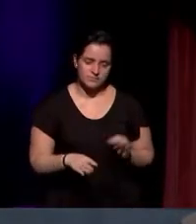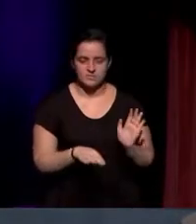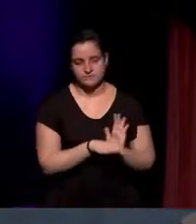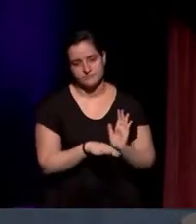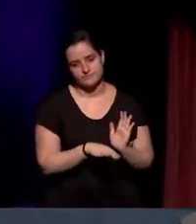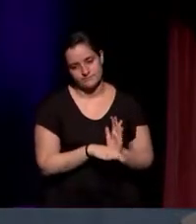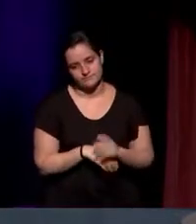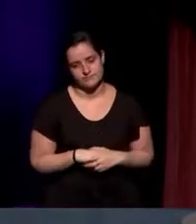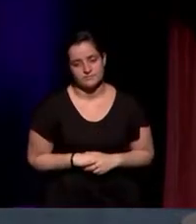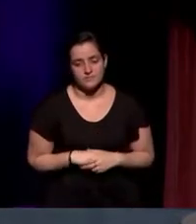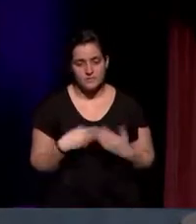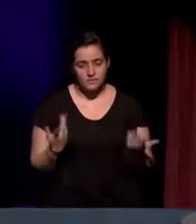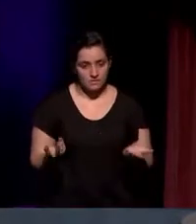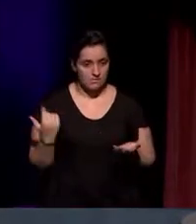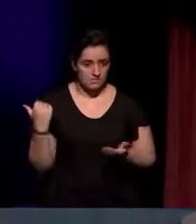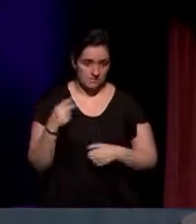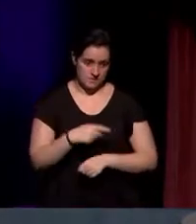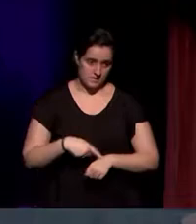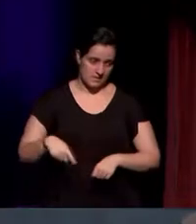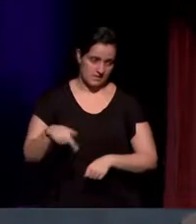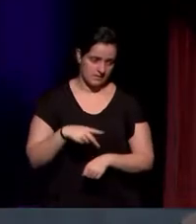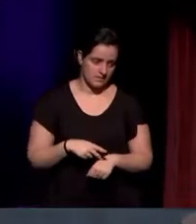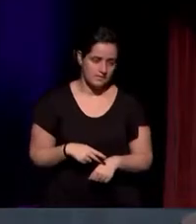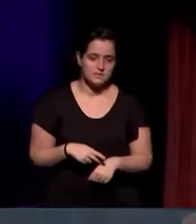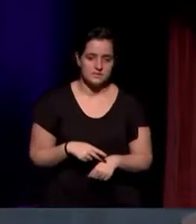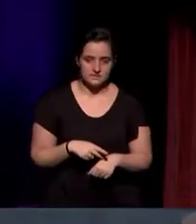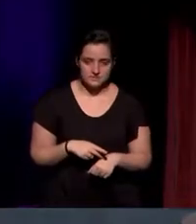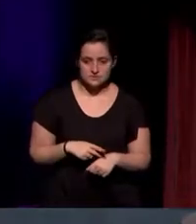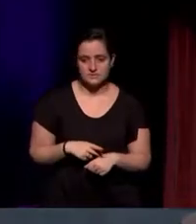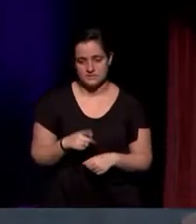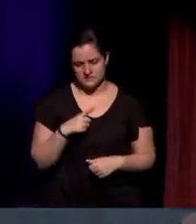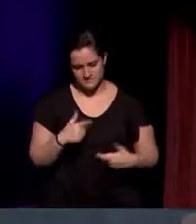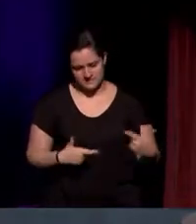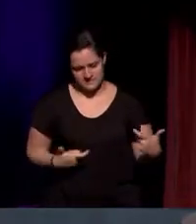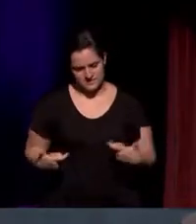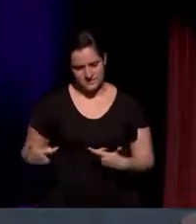It is a country that, moreover, has lived in war for a long time,